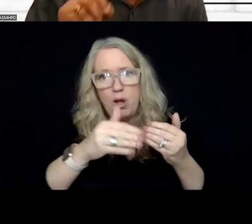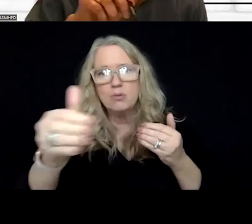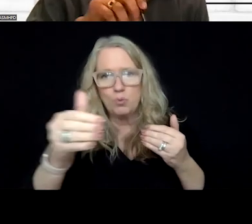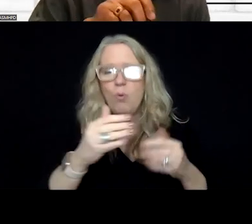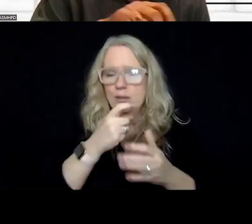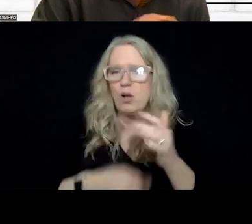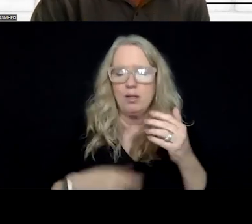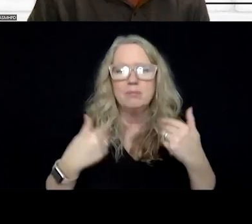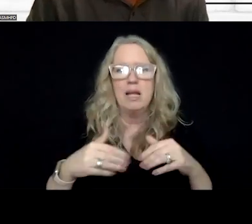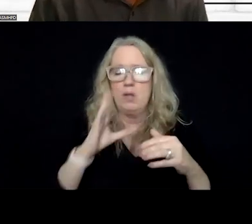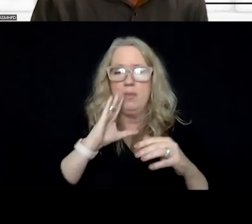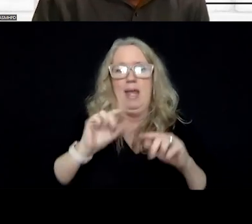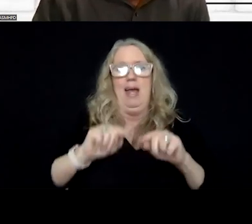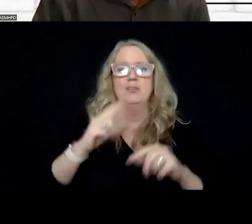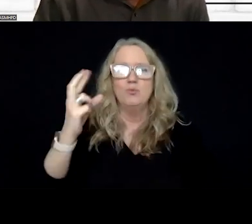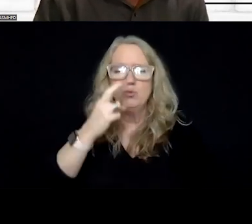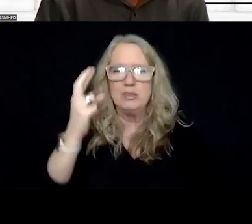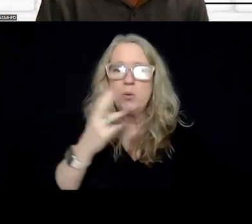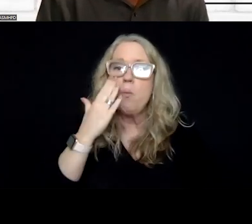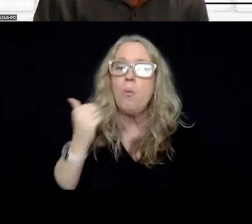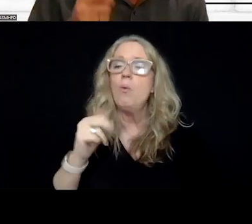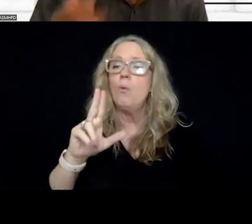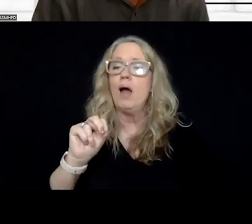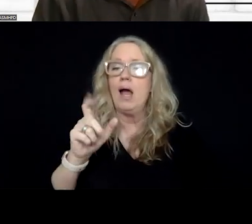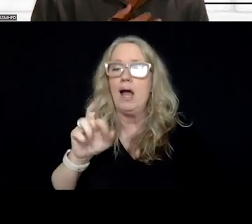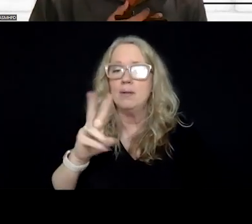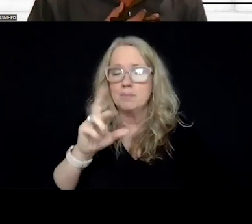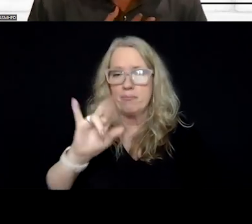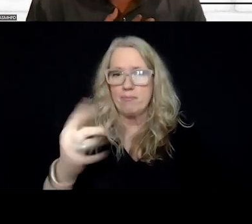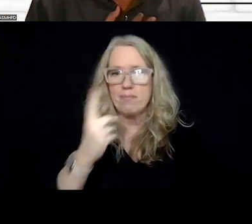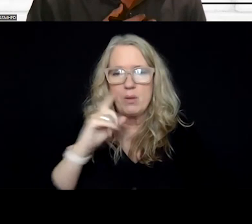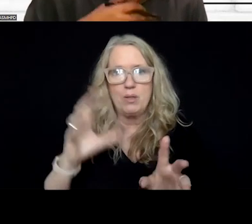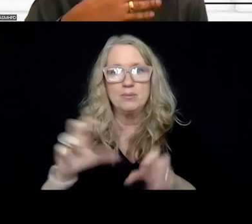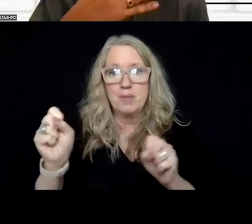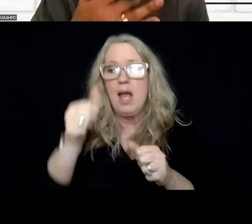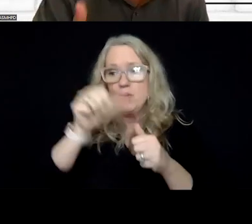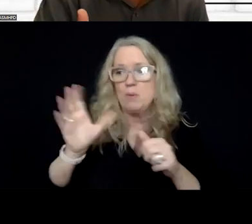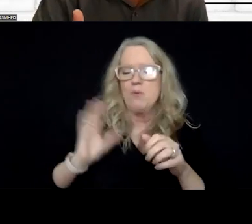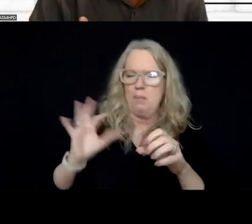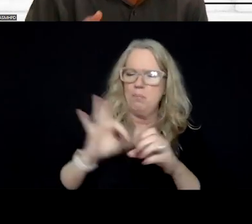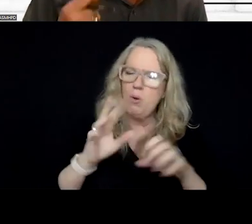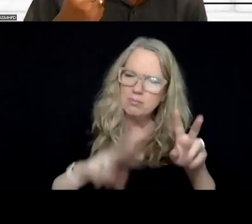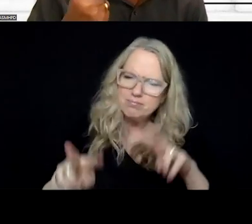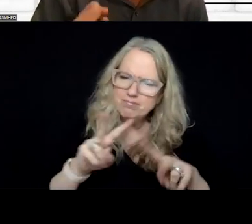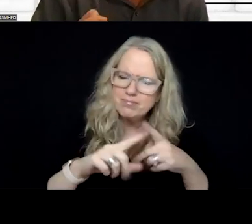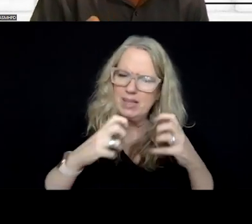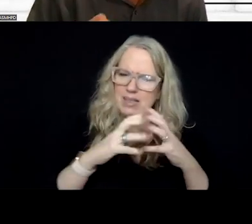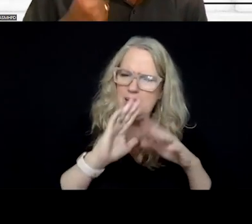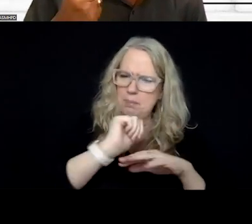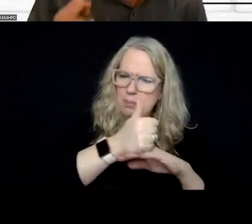THAT IS WHY THE UNDERWRITING PIECE TOOK OVER. WHEN I DID THE POLL, I WAS LOOKING AT THE IMPLEMENT BECAUSE OF ACCESSIBILITY.